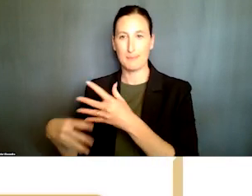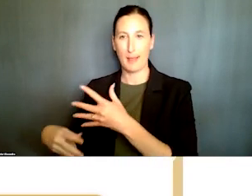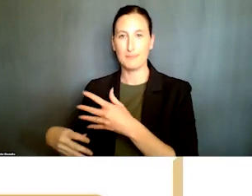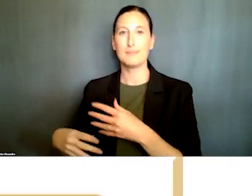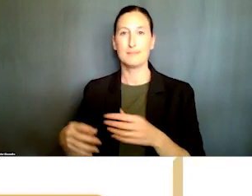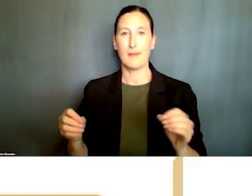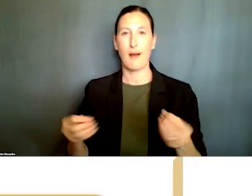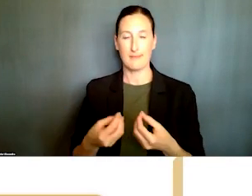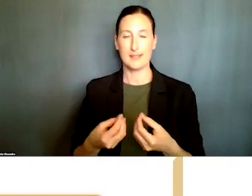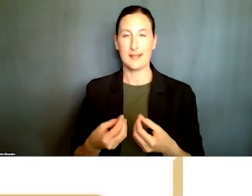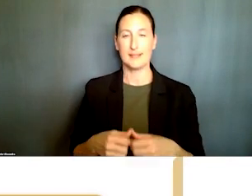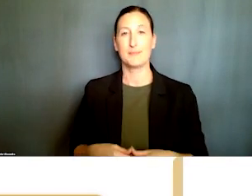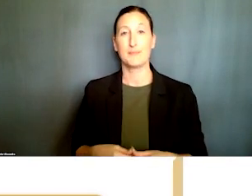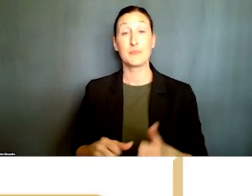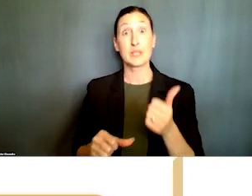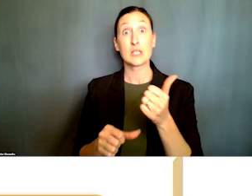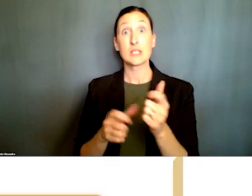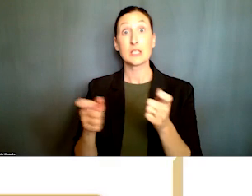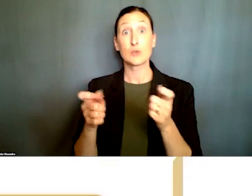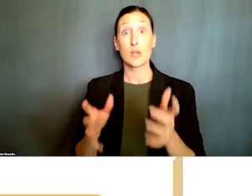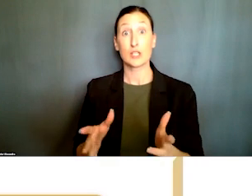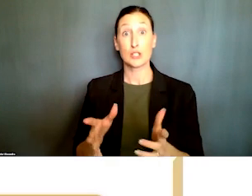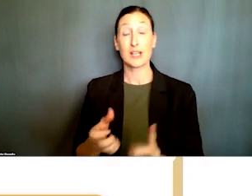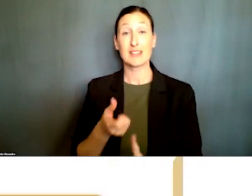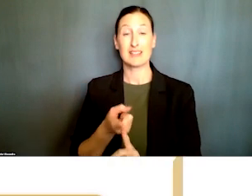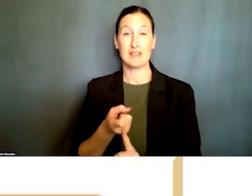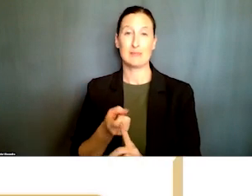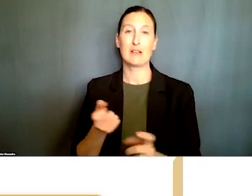The Assistant Director is in charge of the directorate.